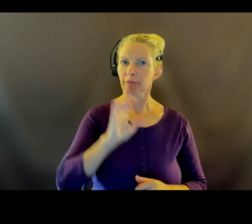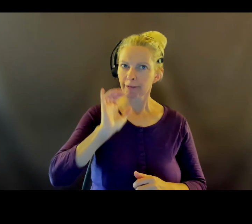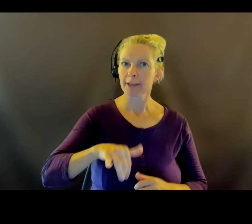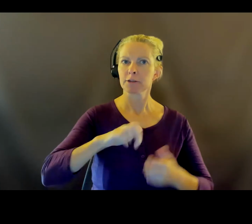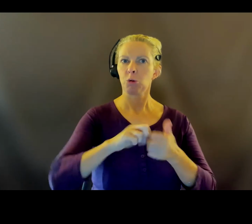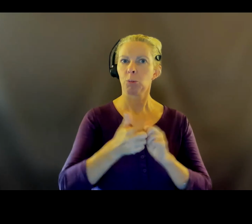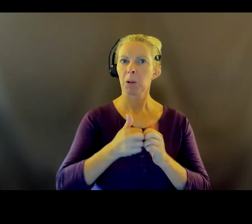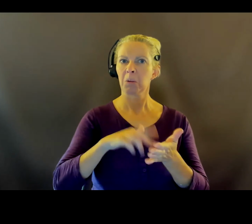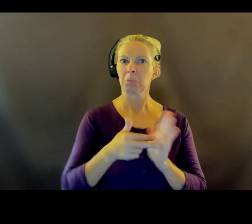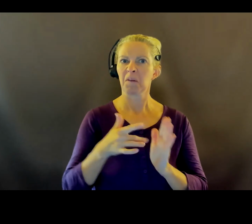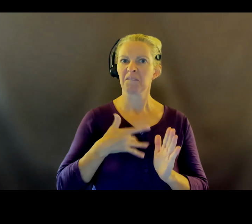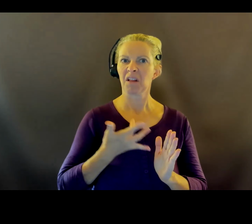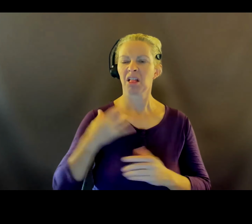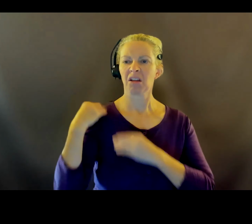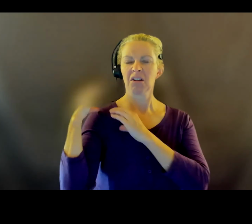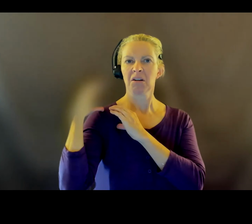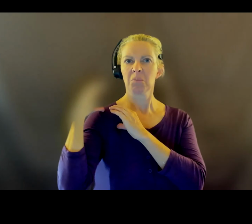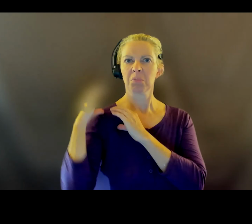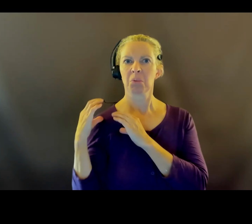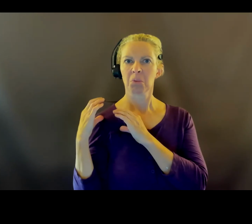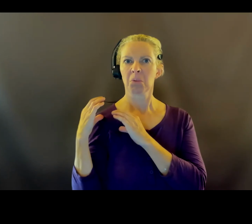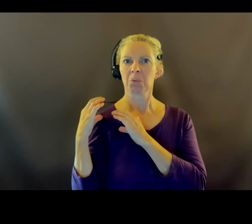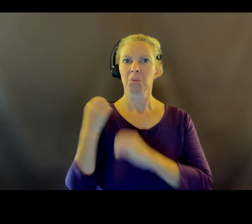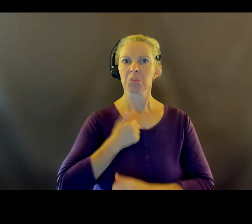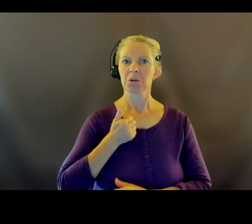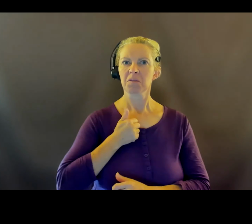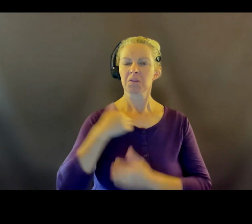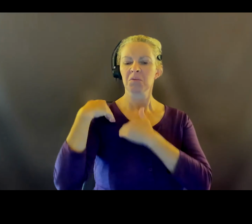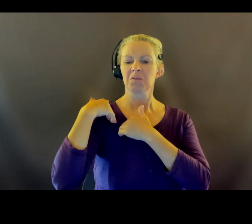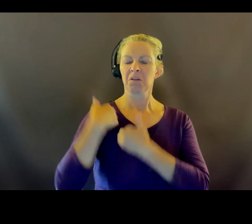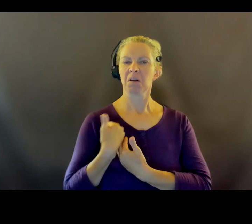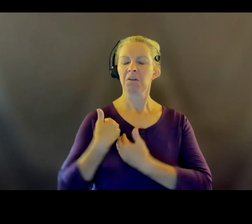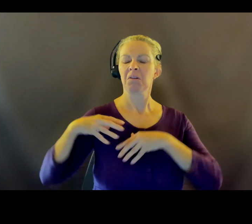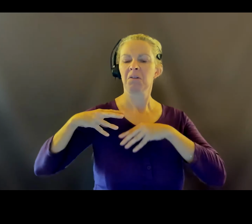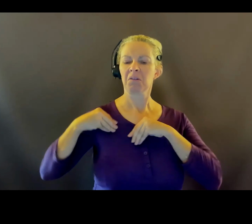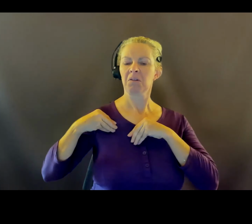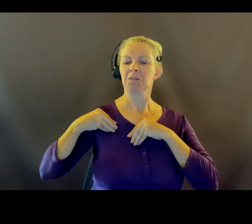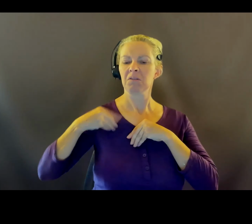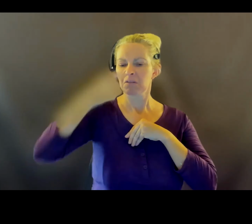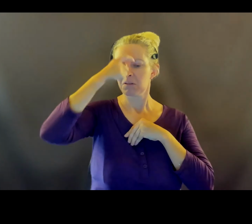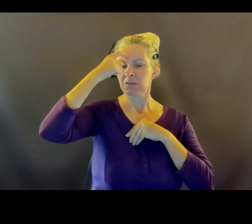When I got to the nurse's office and it wasn't about me but a situation, here are the solutions